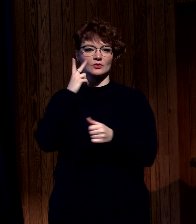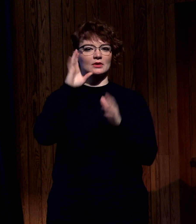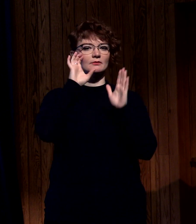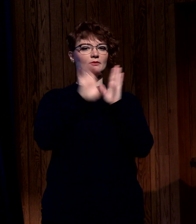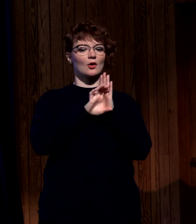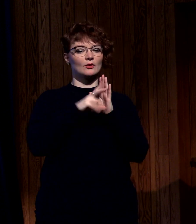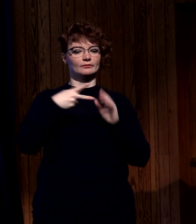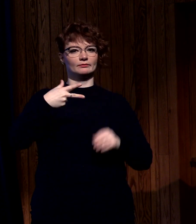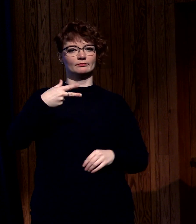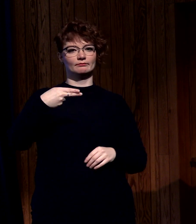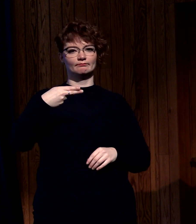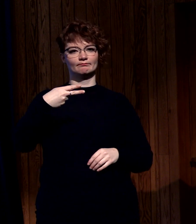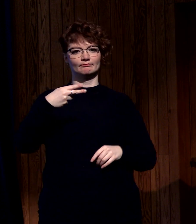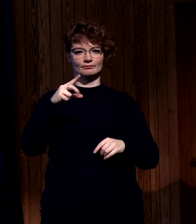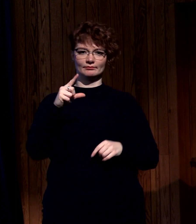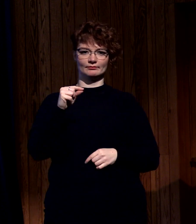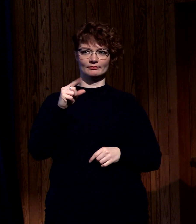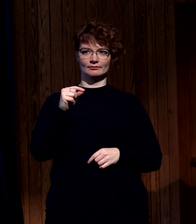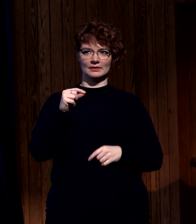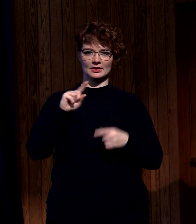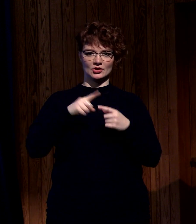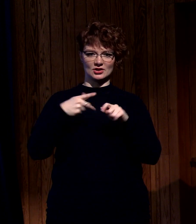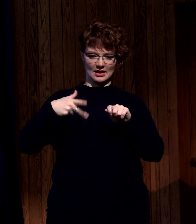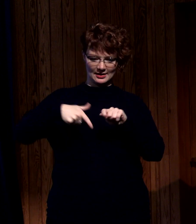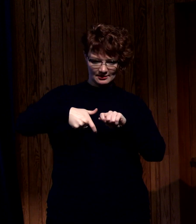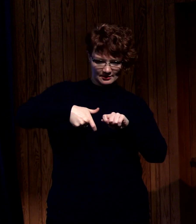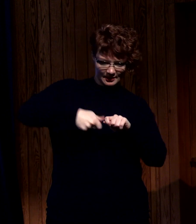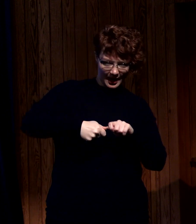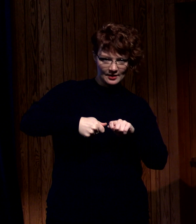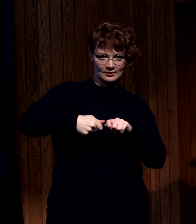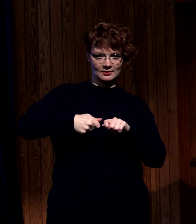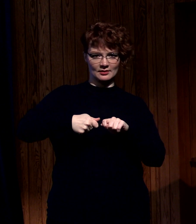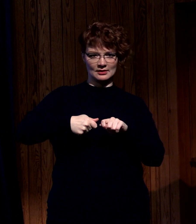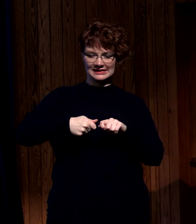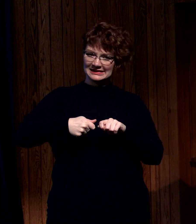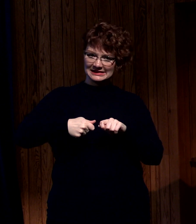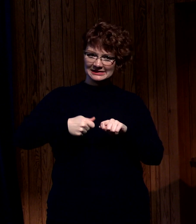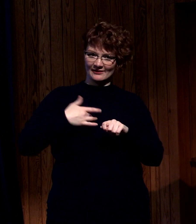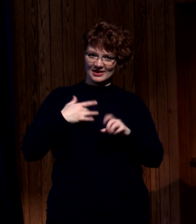shears and even the act of cutting as this violent act. But